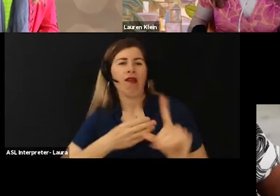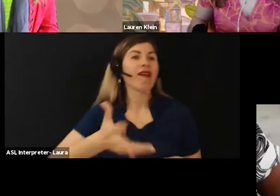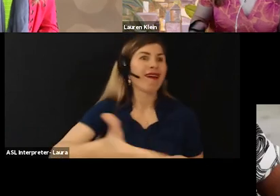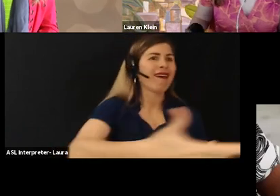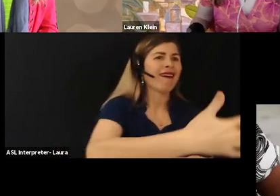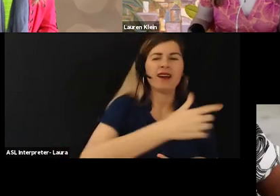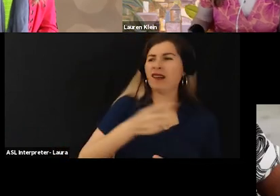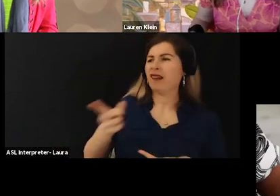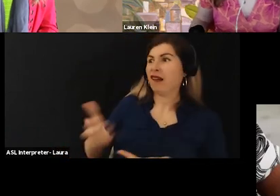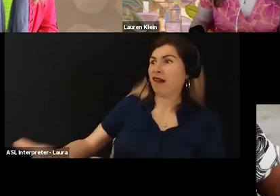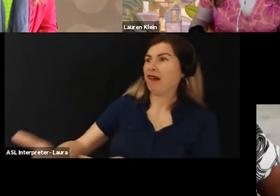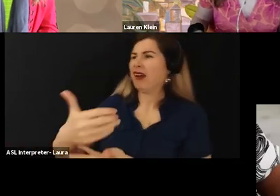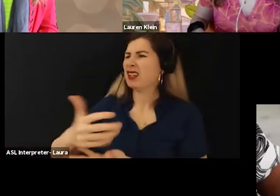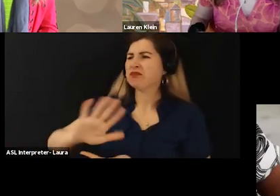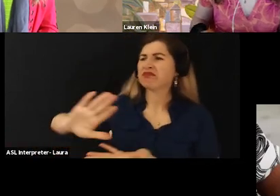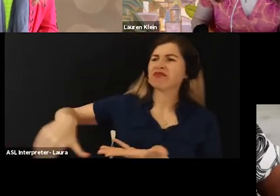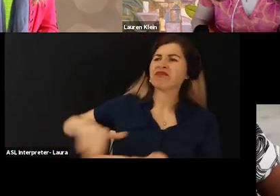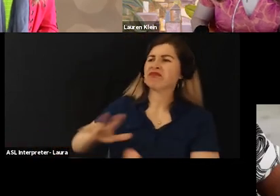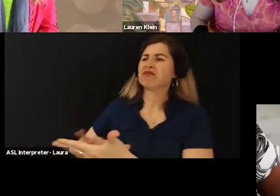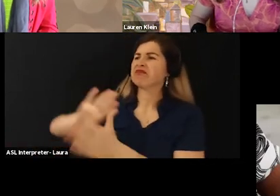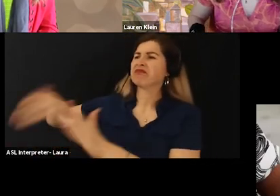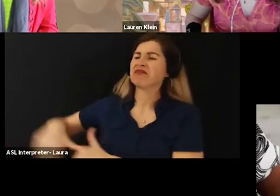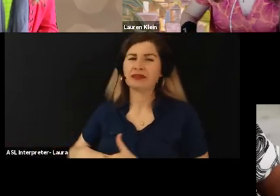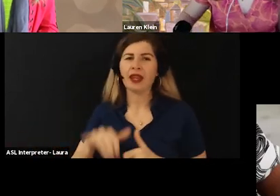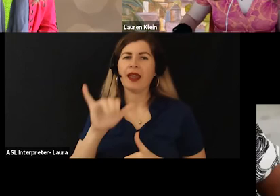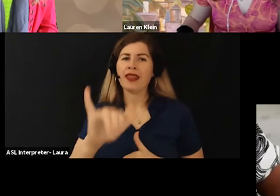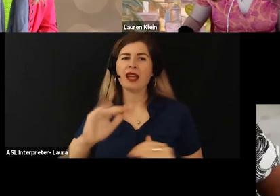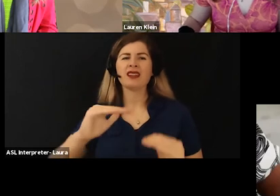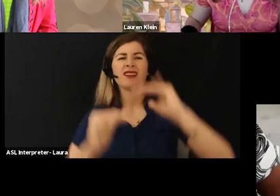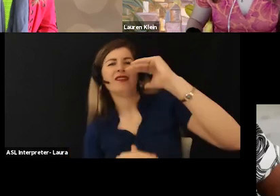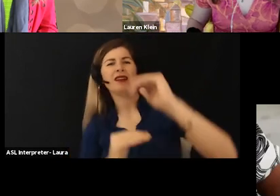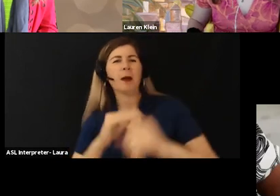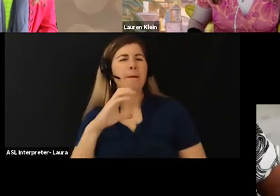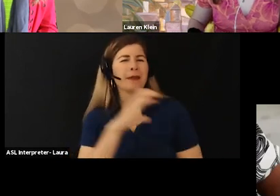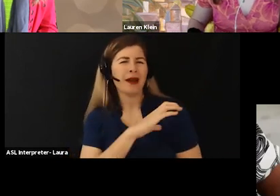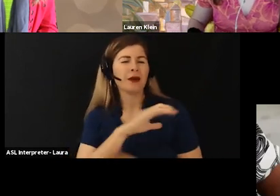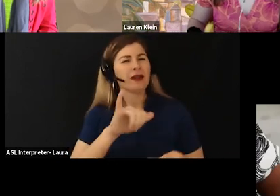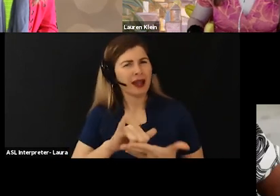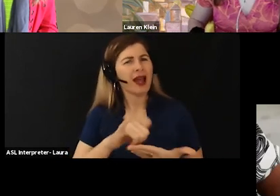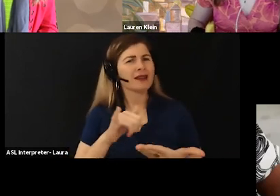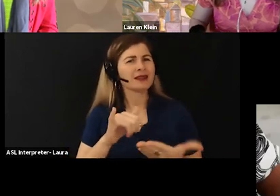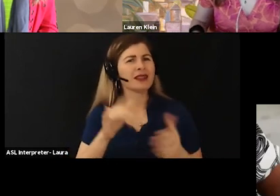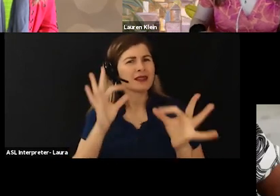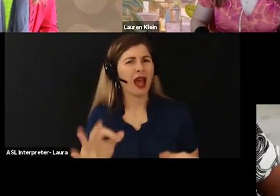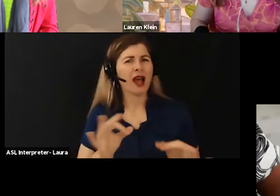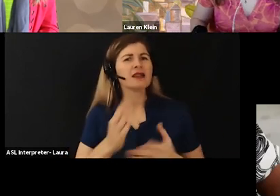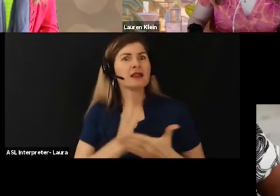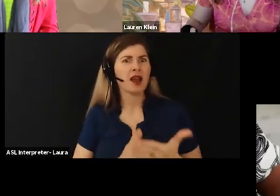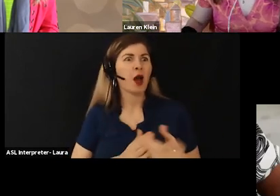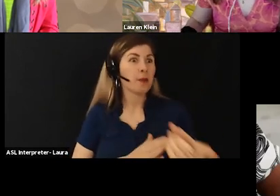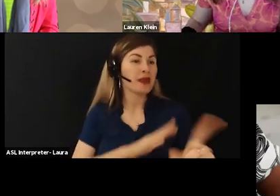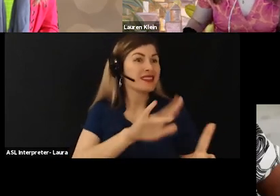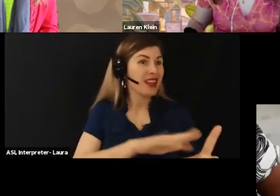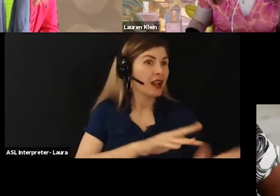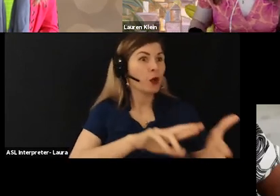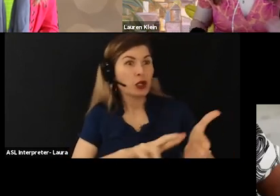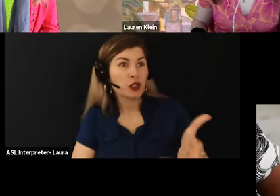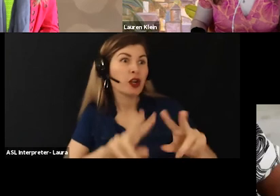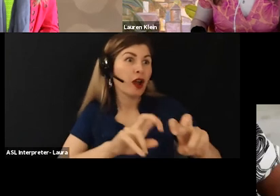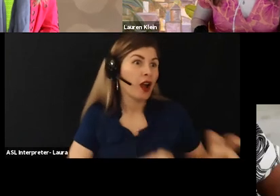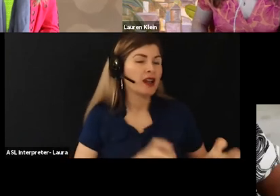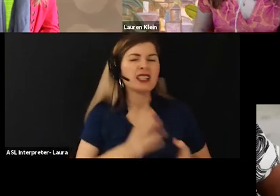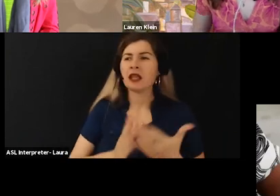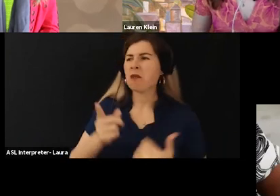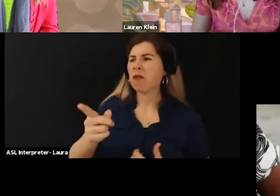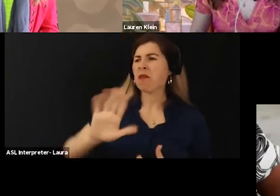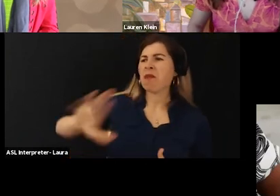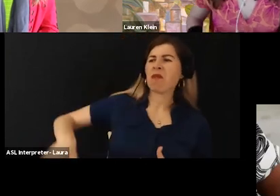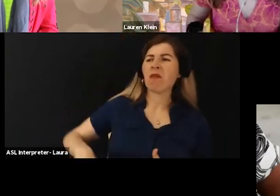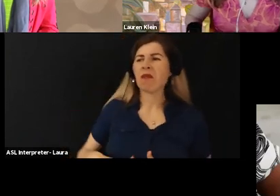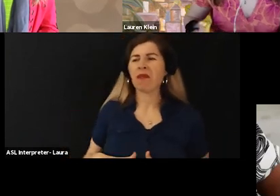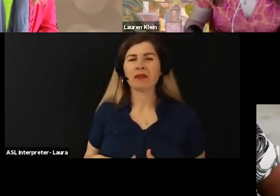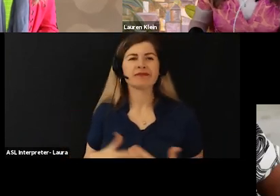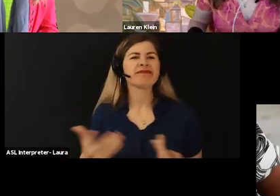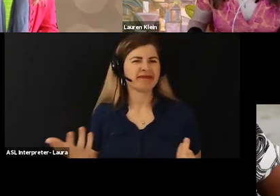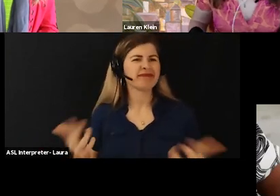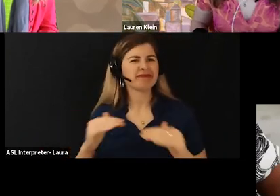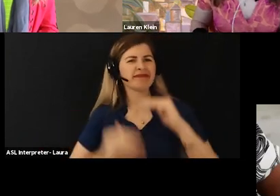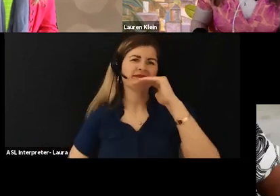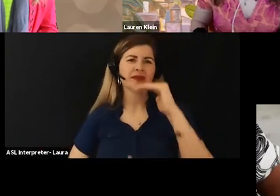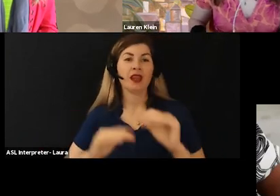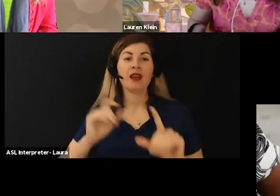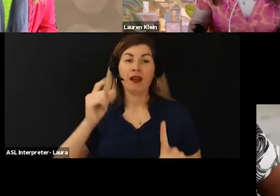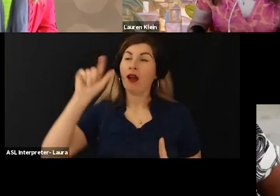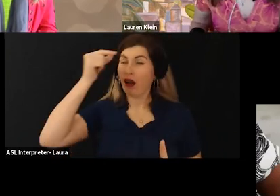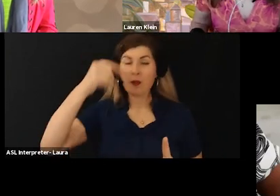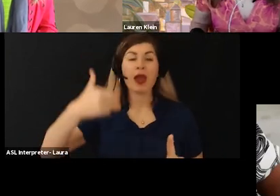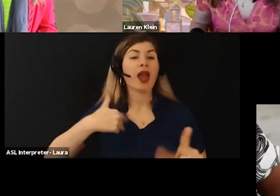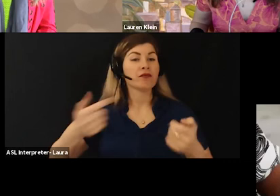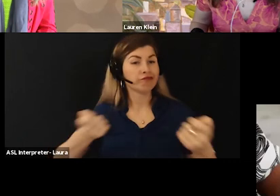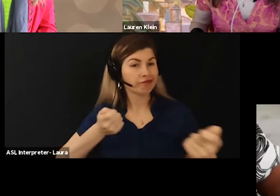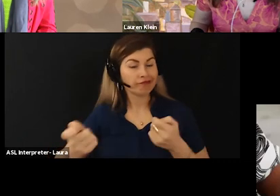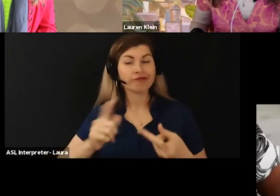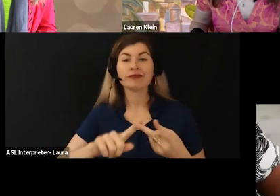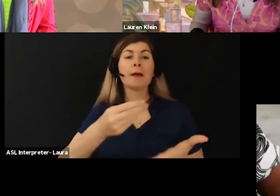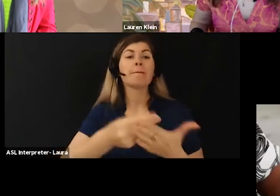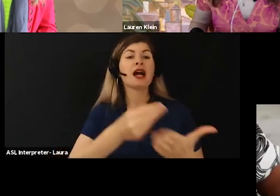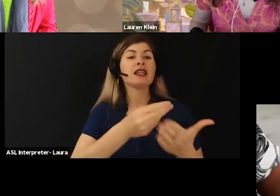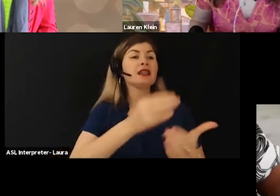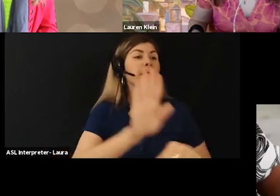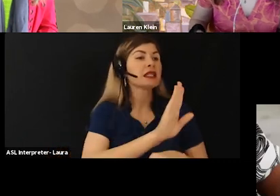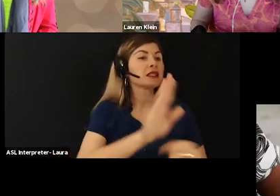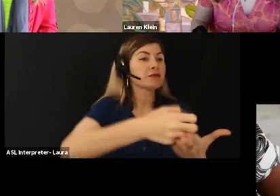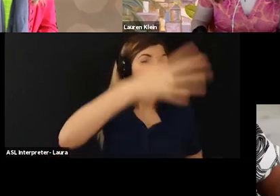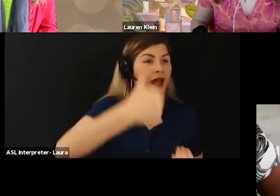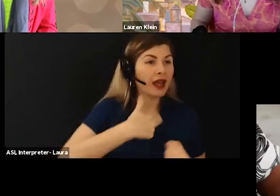So this imbalance of power is what determines what data are collected and what are not or more generally what research is conducted, and what research is not, you know, governments have this power, money to institutions have this power minority groups